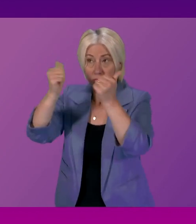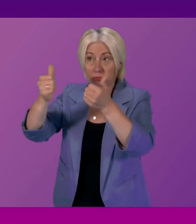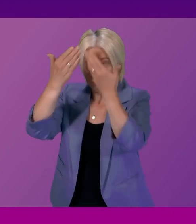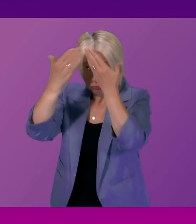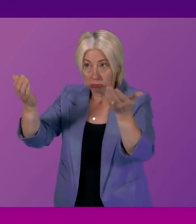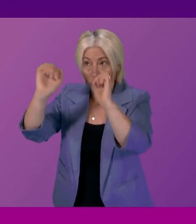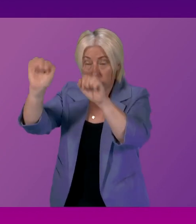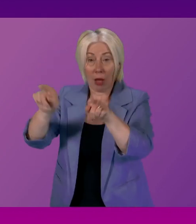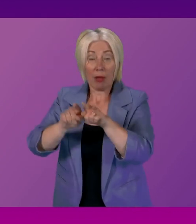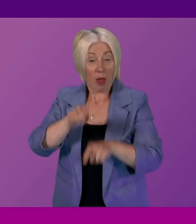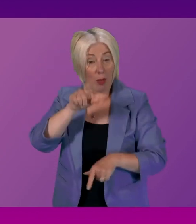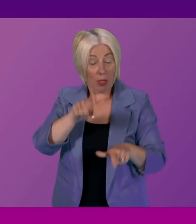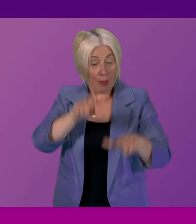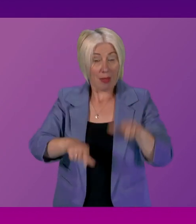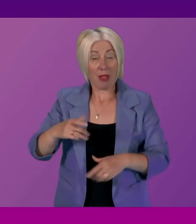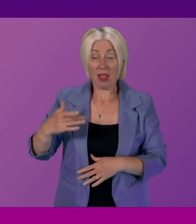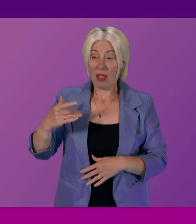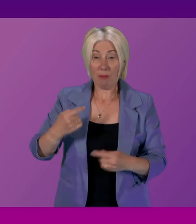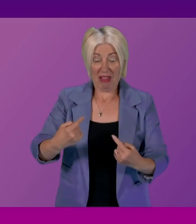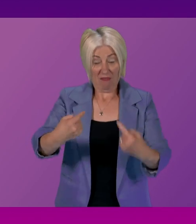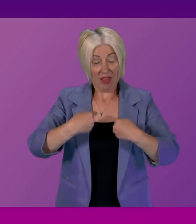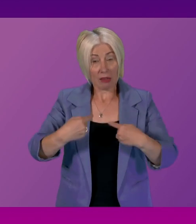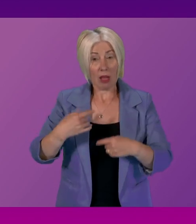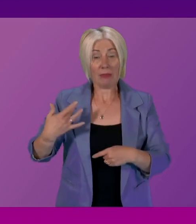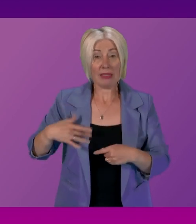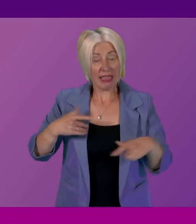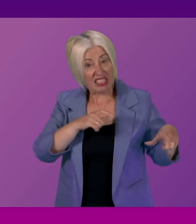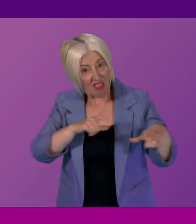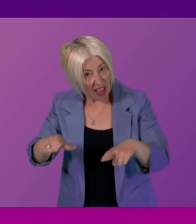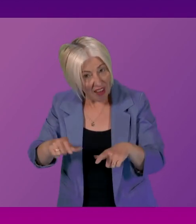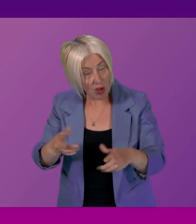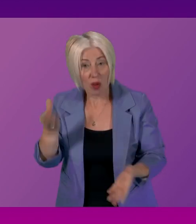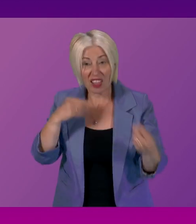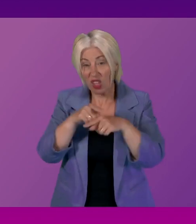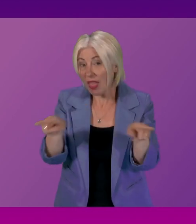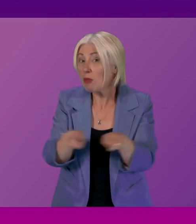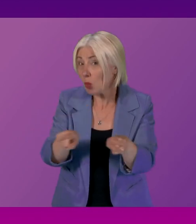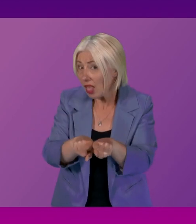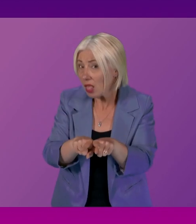the voices of victims and survivors on this issue.